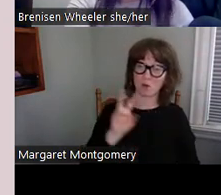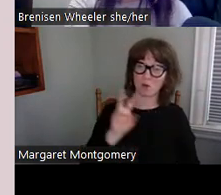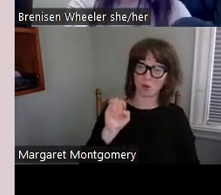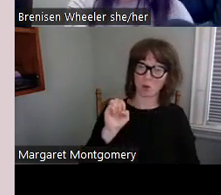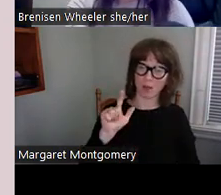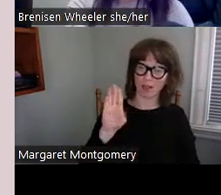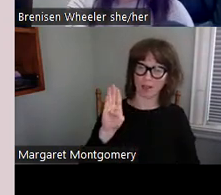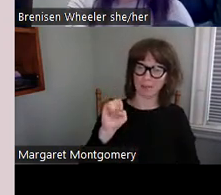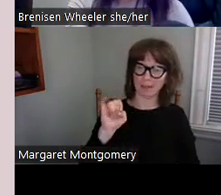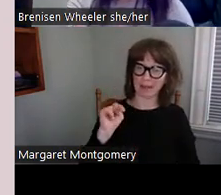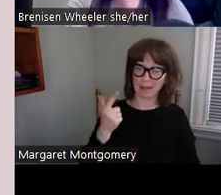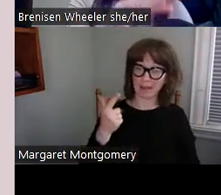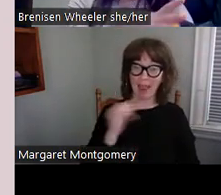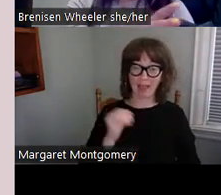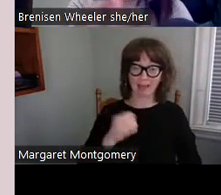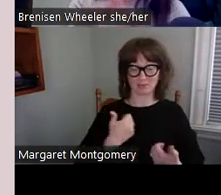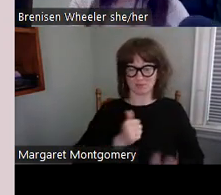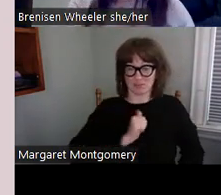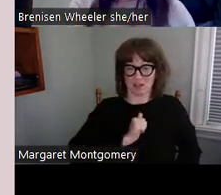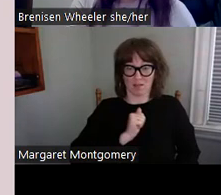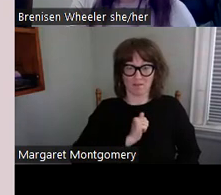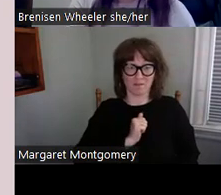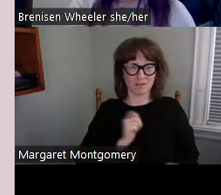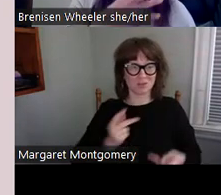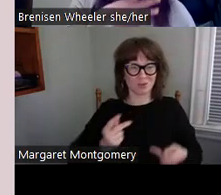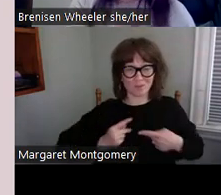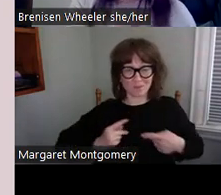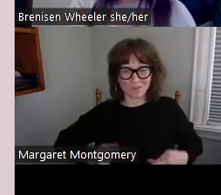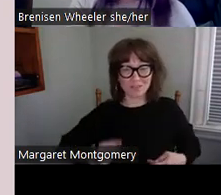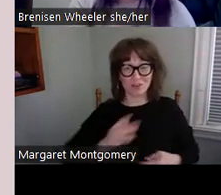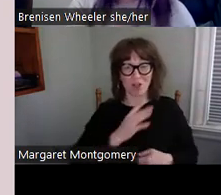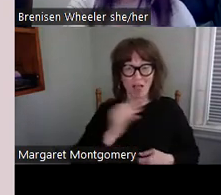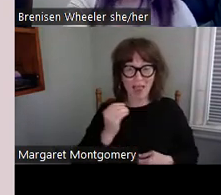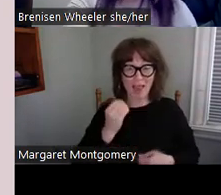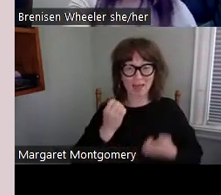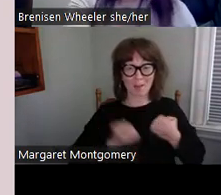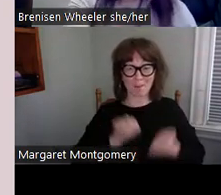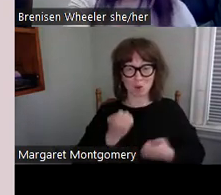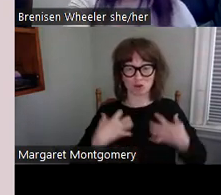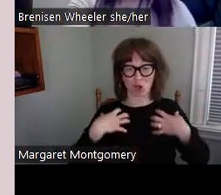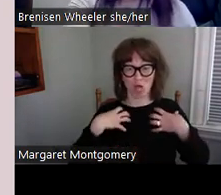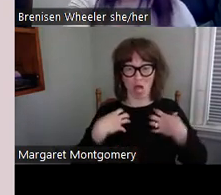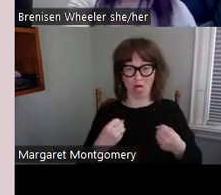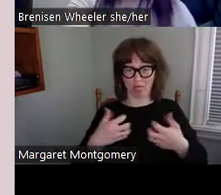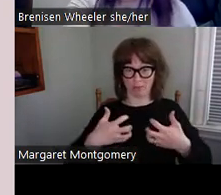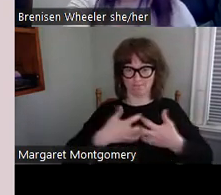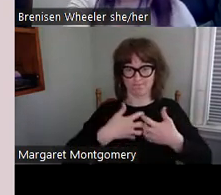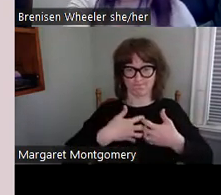the impacts on physical and emotional health are 84% of survivors are diagnosed